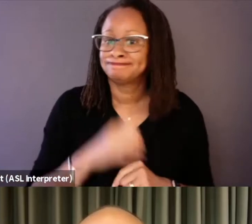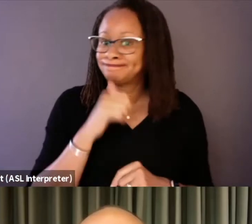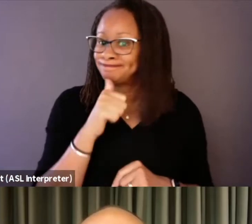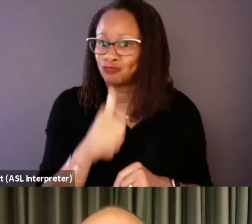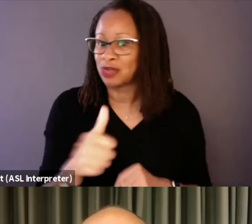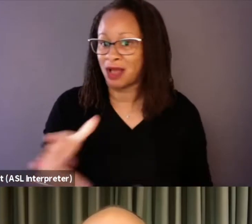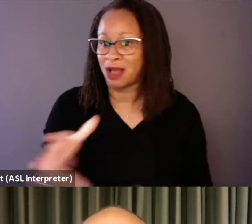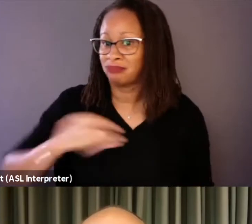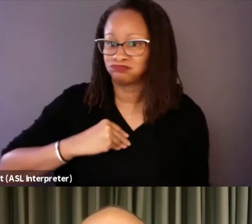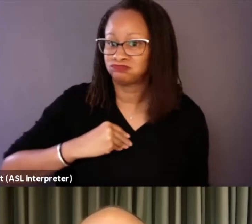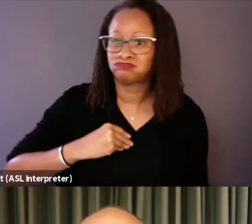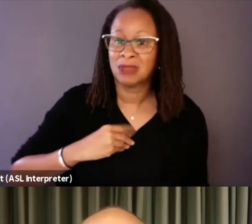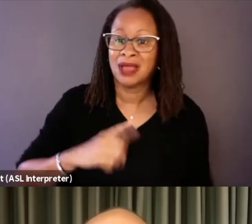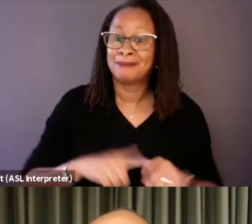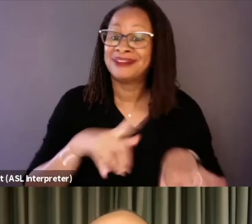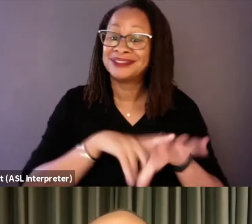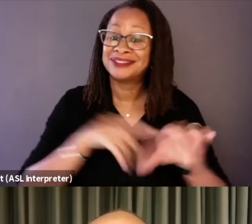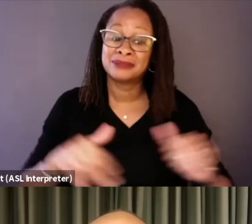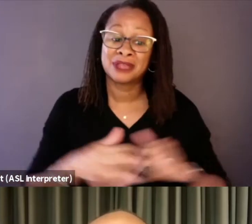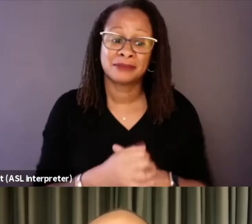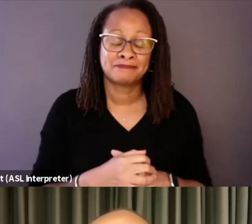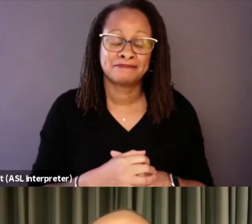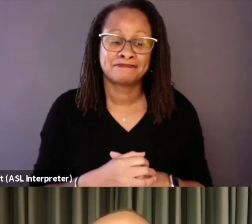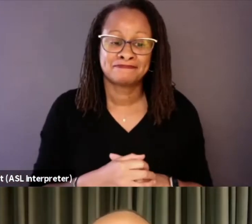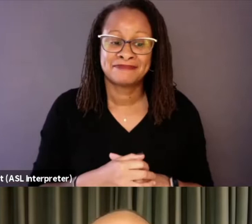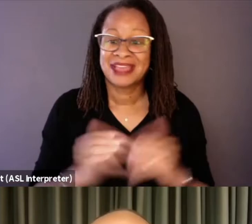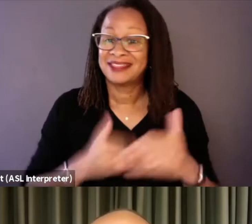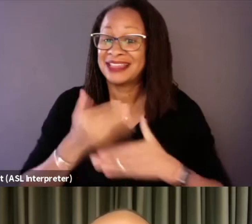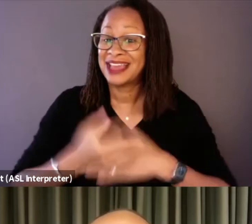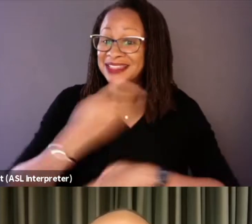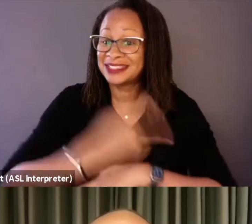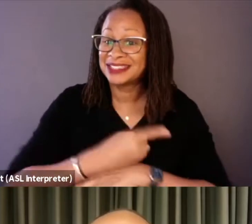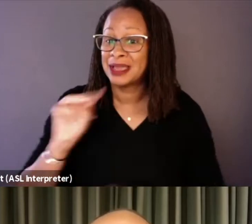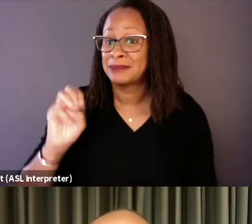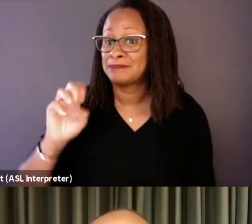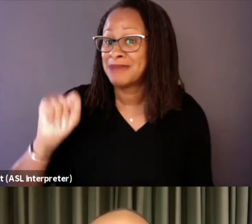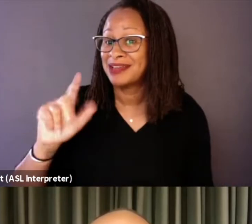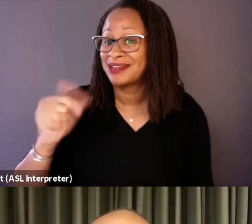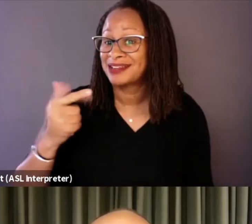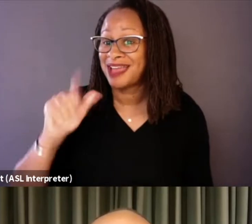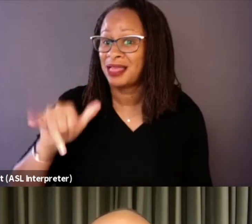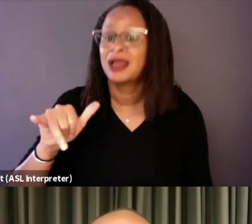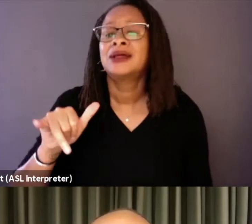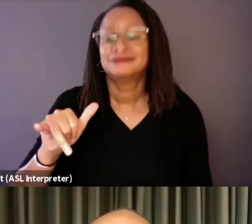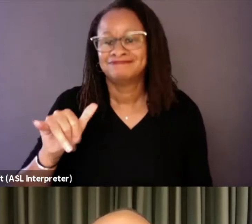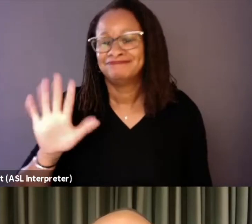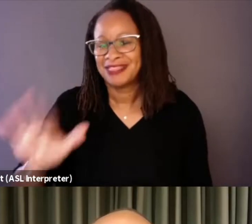But at the same time, the day after the Met Gala was David's birthday and more people